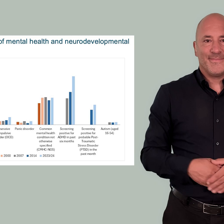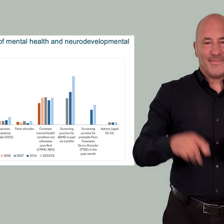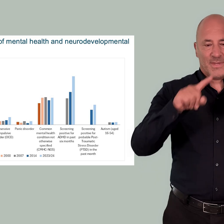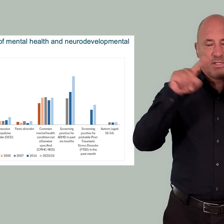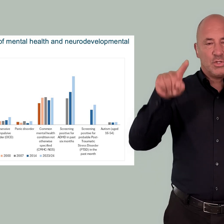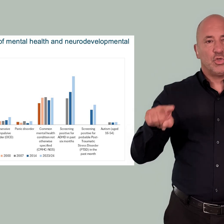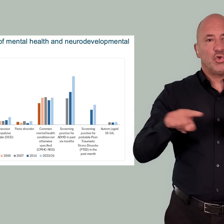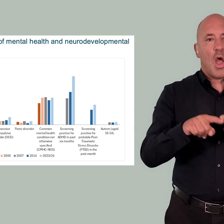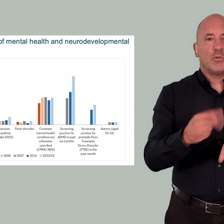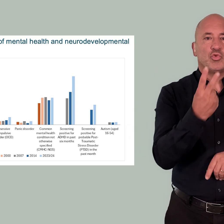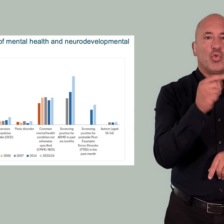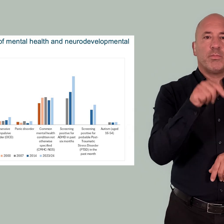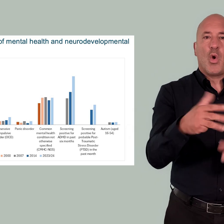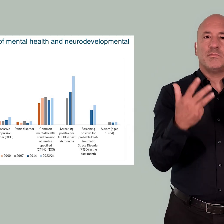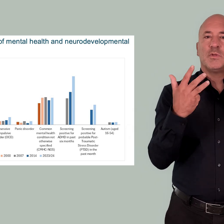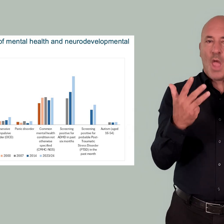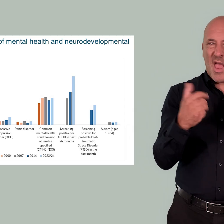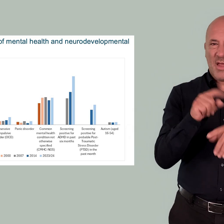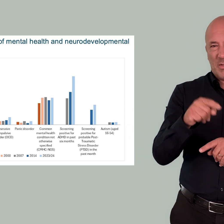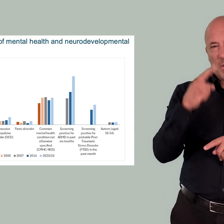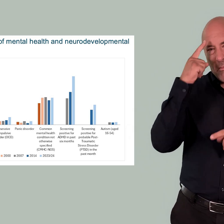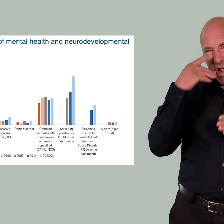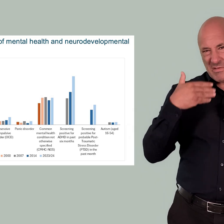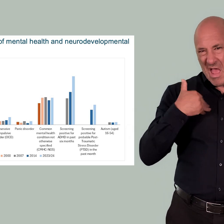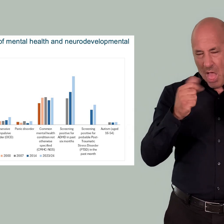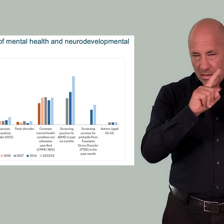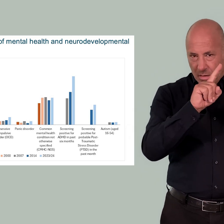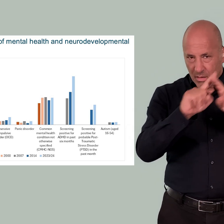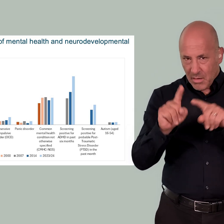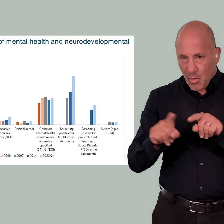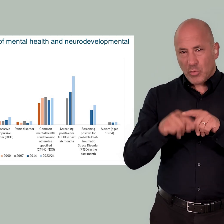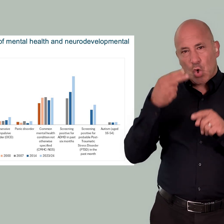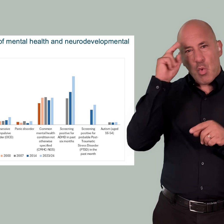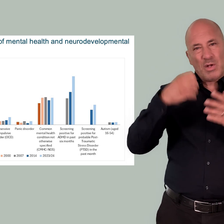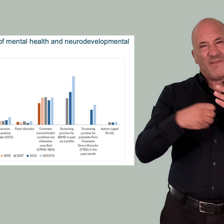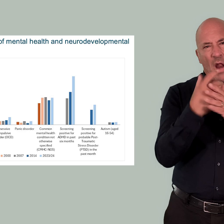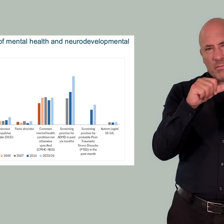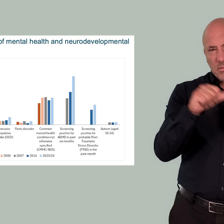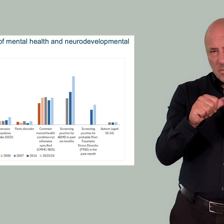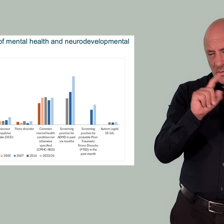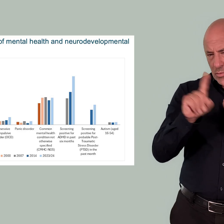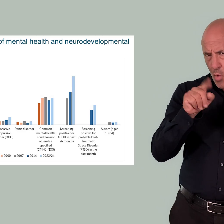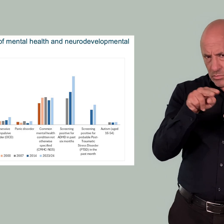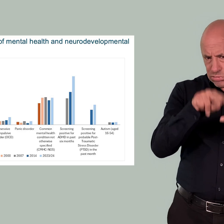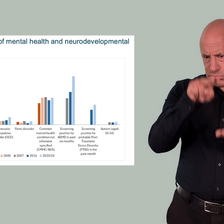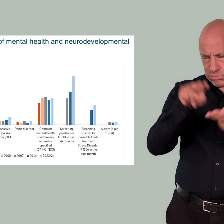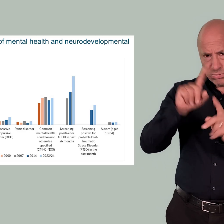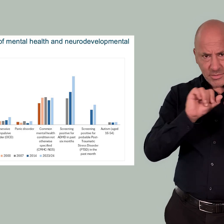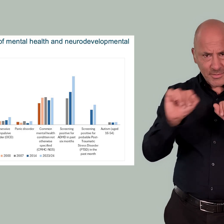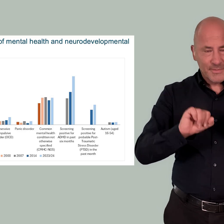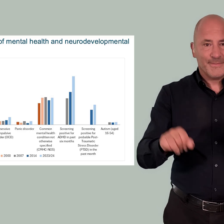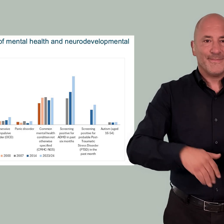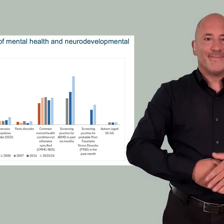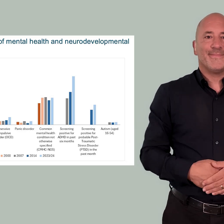Chart 2.9: Trends in types of mental health and neurodevelopmental conditions